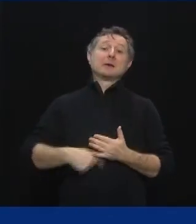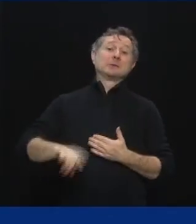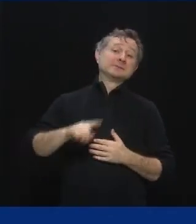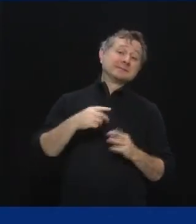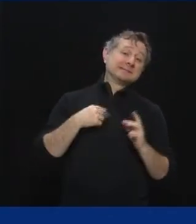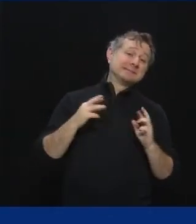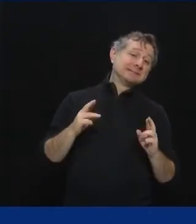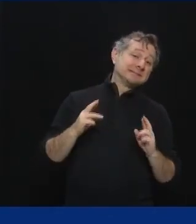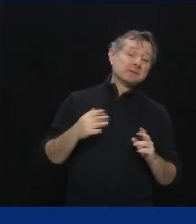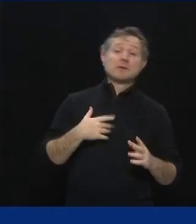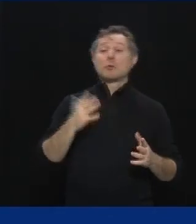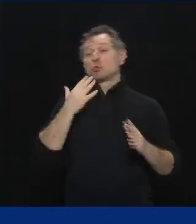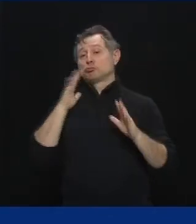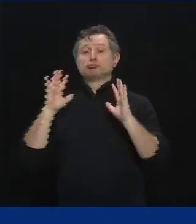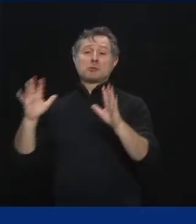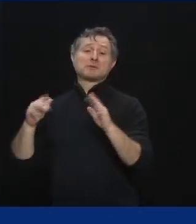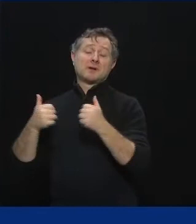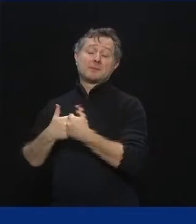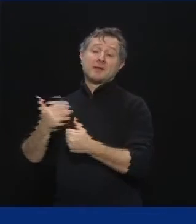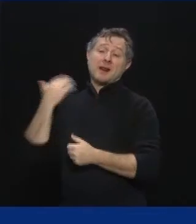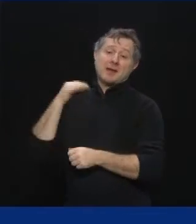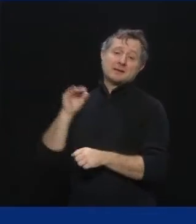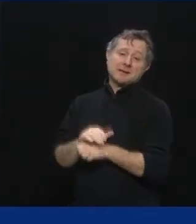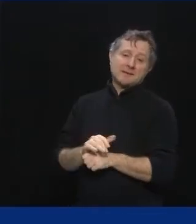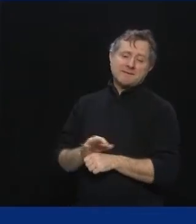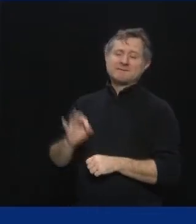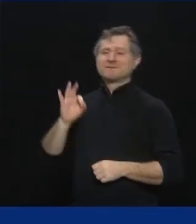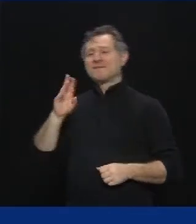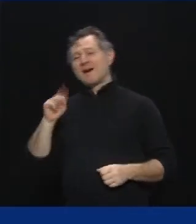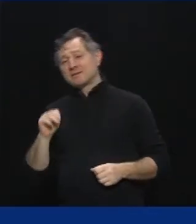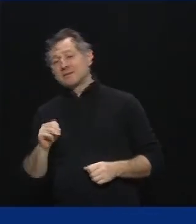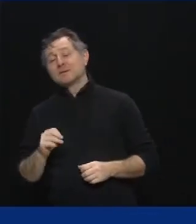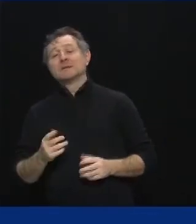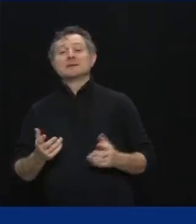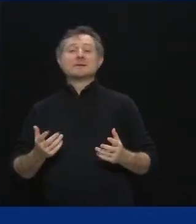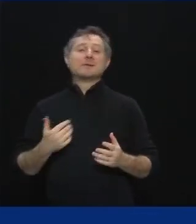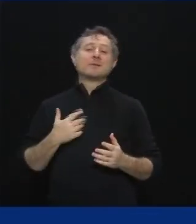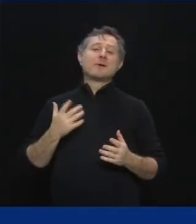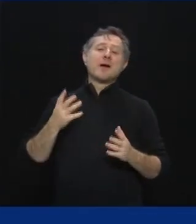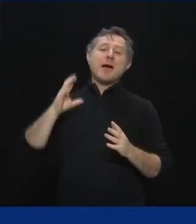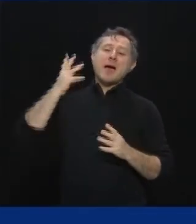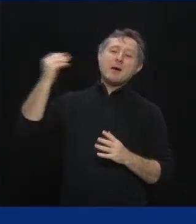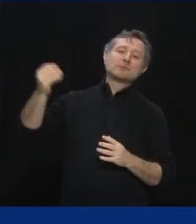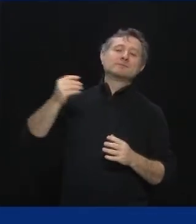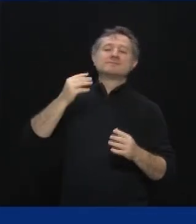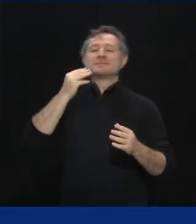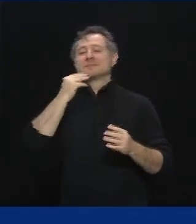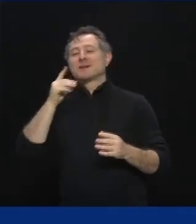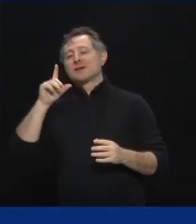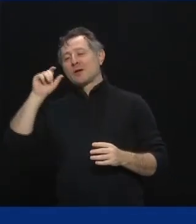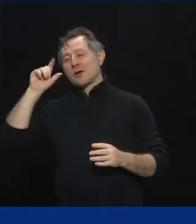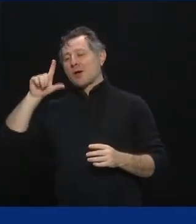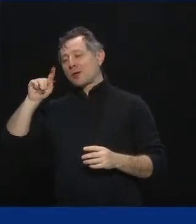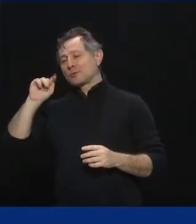HAVE TWO MORE WEEKS IF YOU WANT TO GO SEE A FOOTBALL GAME. IT WAS A GREAT GAME LAST NIGHT.